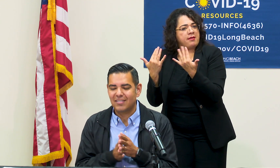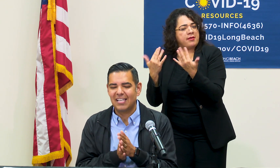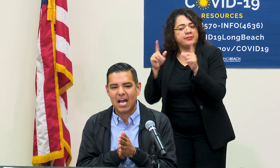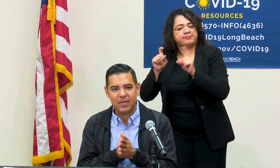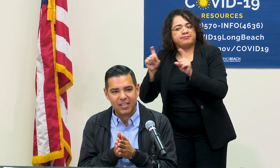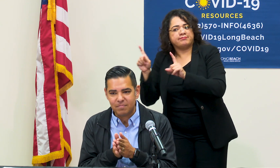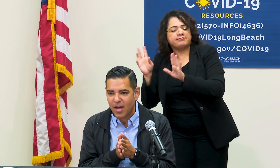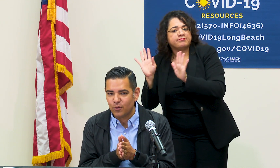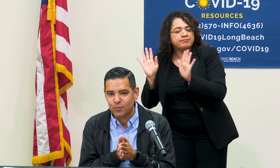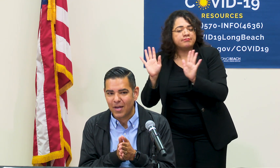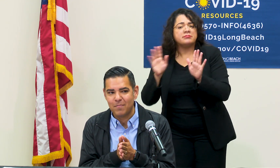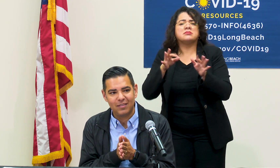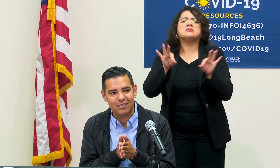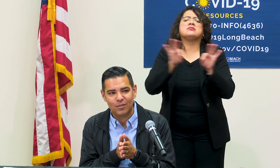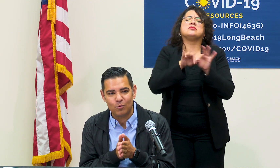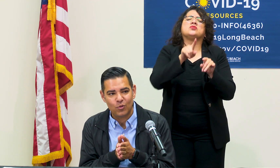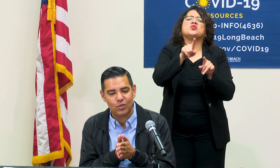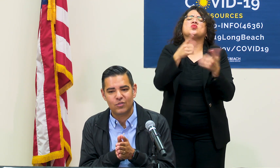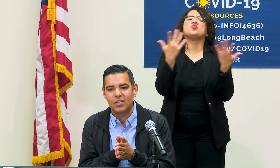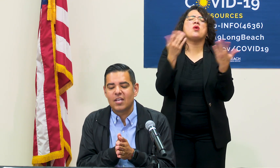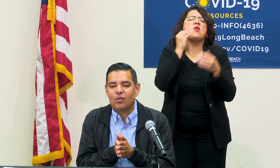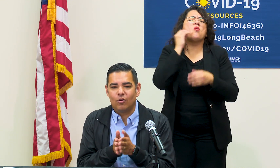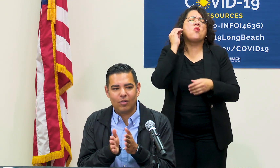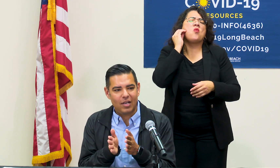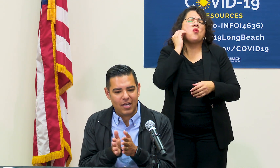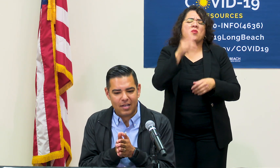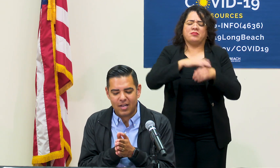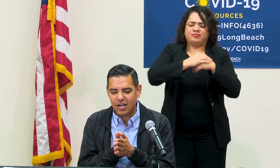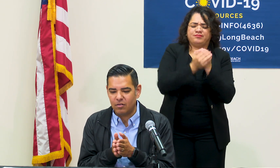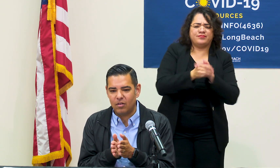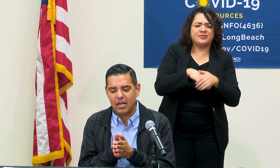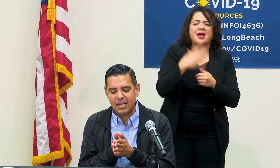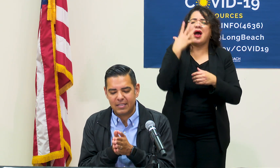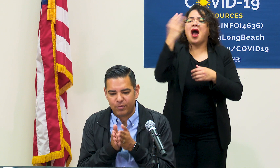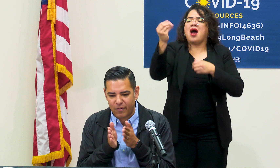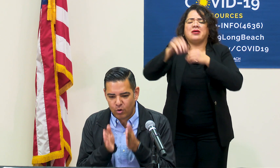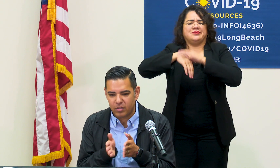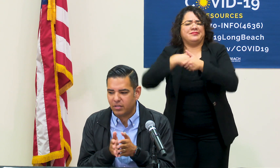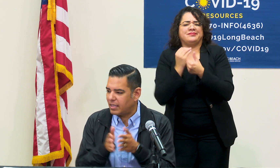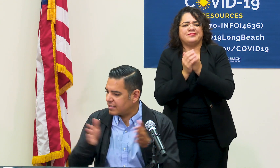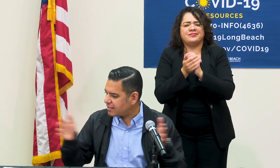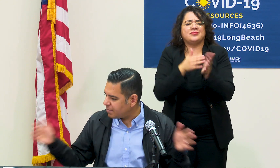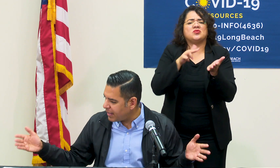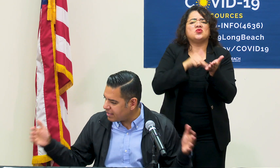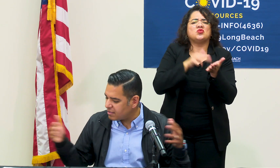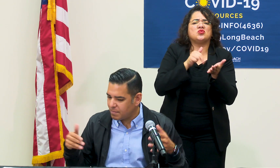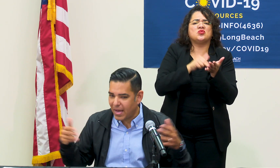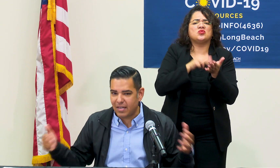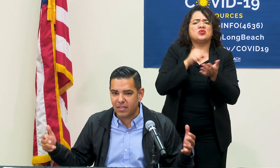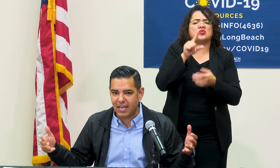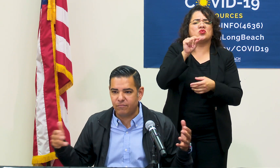c'est la vie las manos para Bente segundos come forward peppering the hint